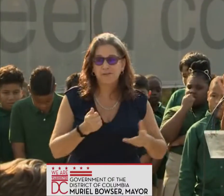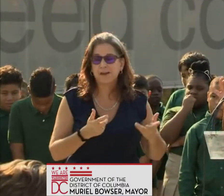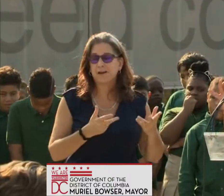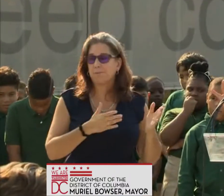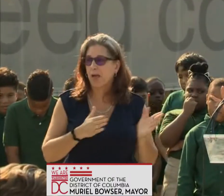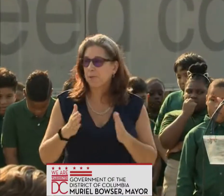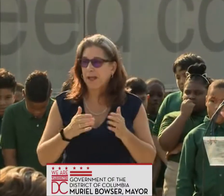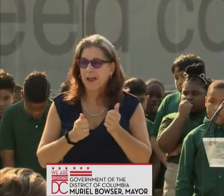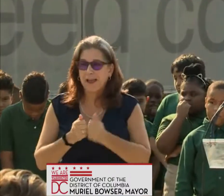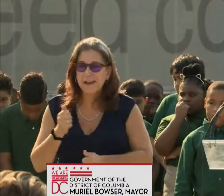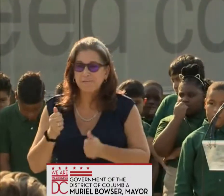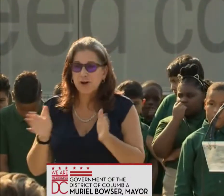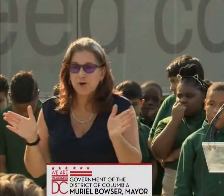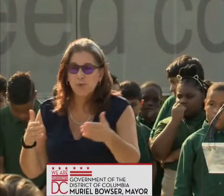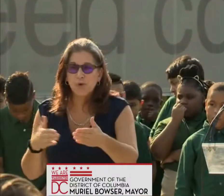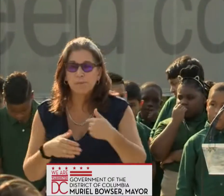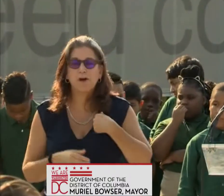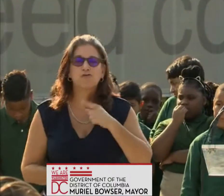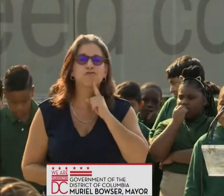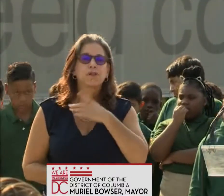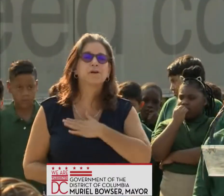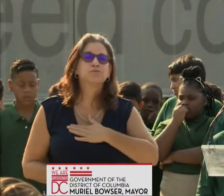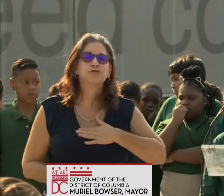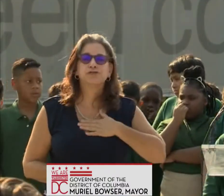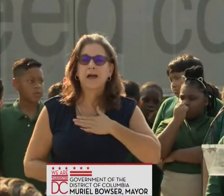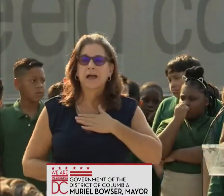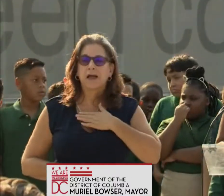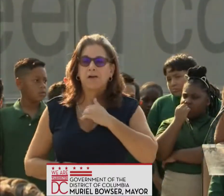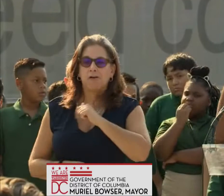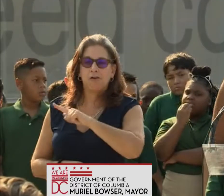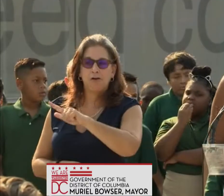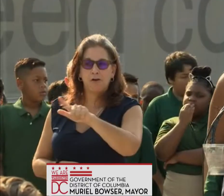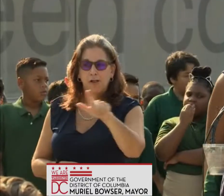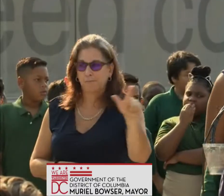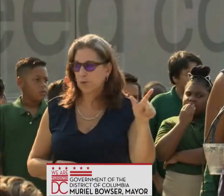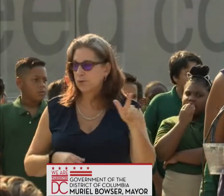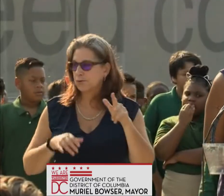appreciate you staying on focus and we also want to thank the boys and girls